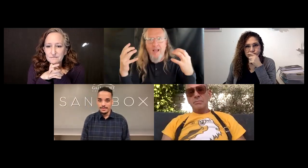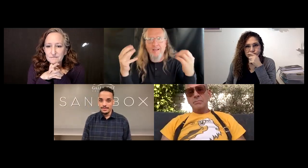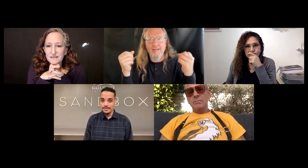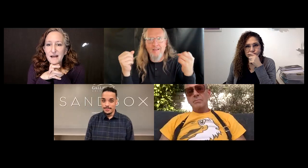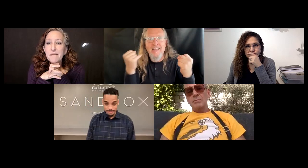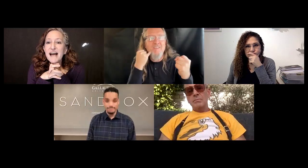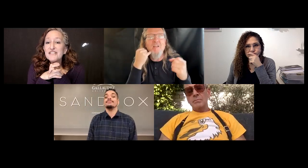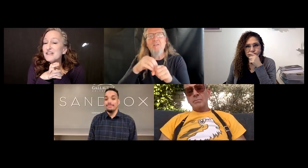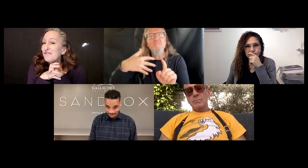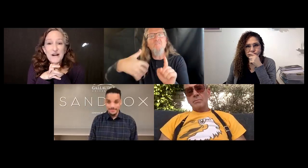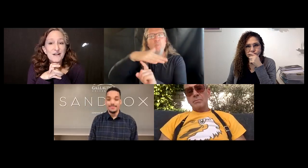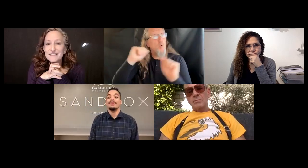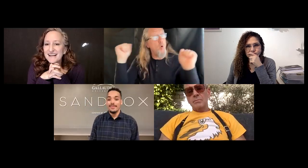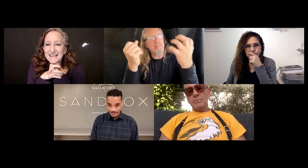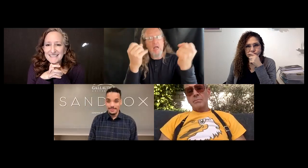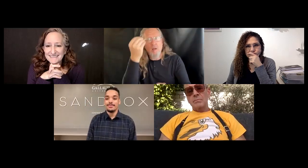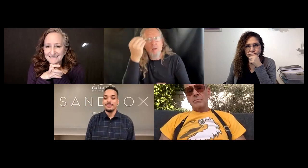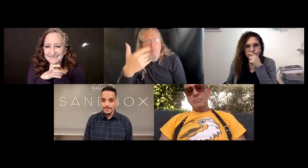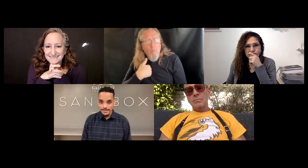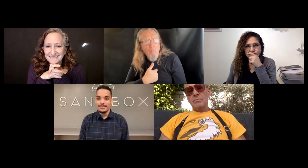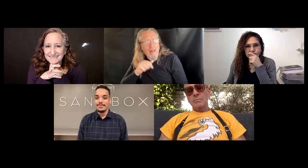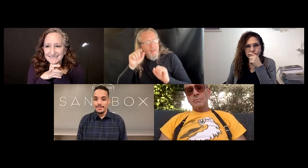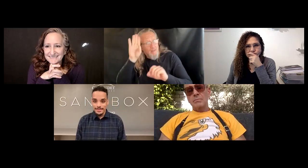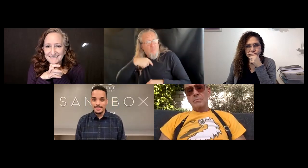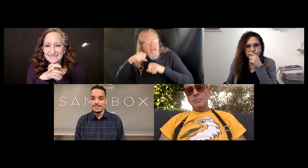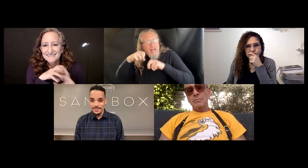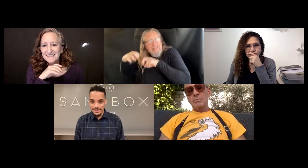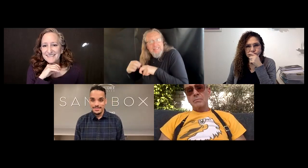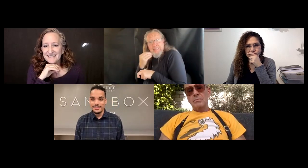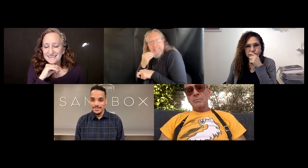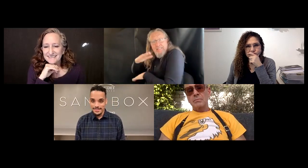And imagine if we all signed